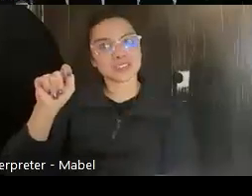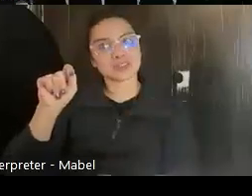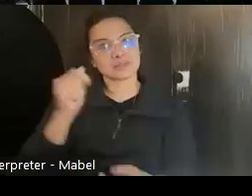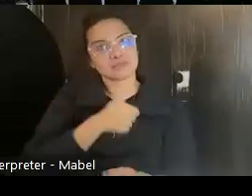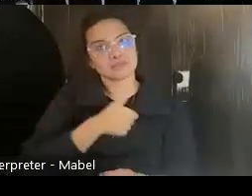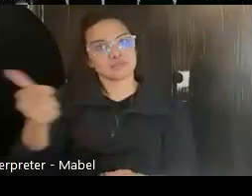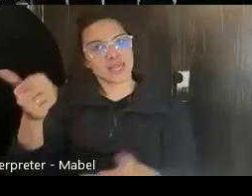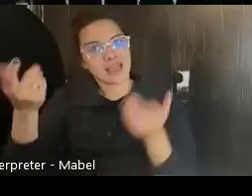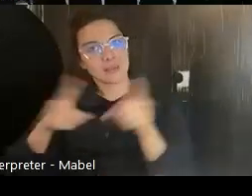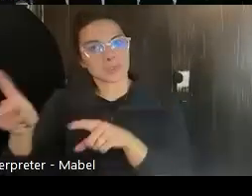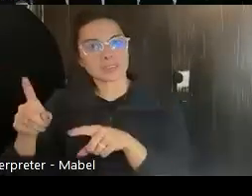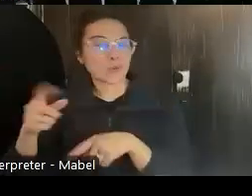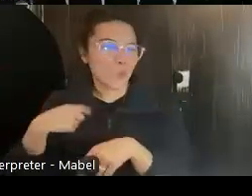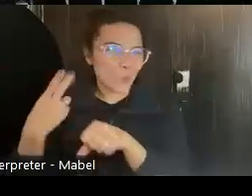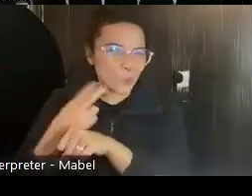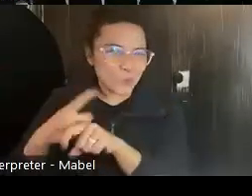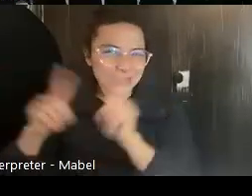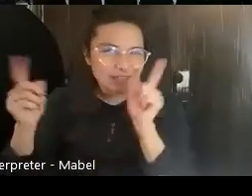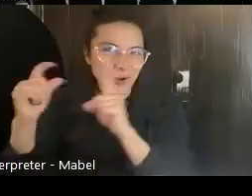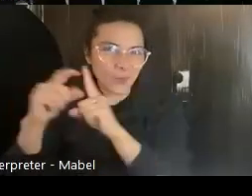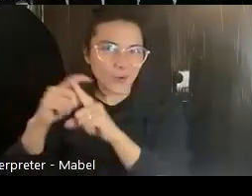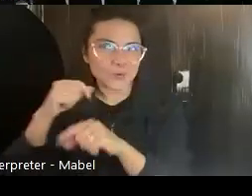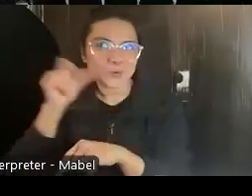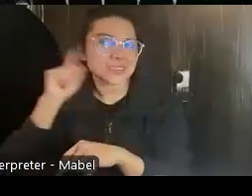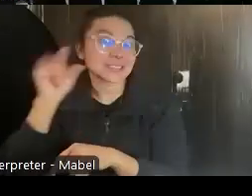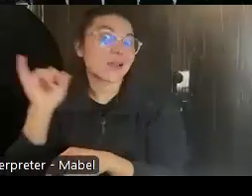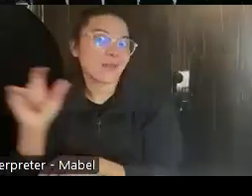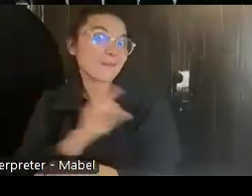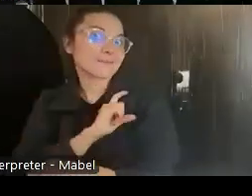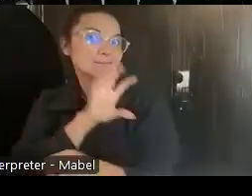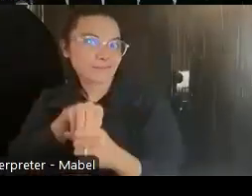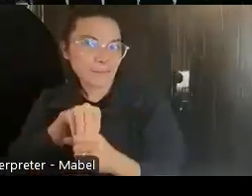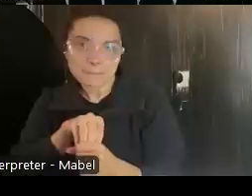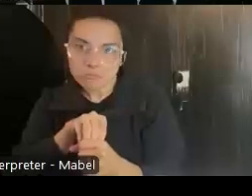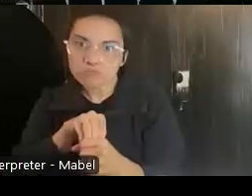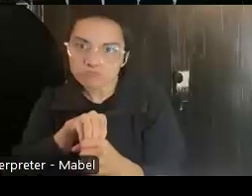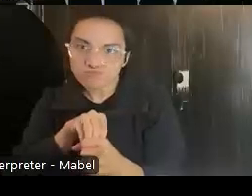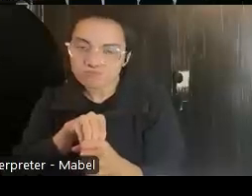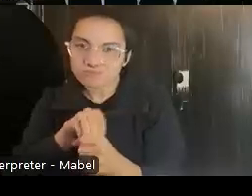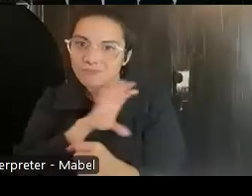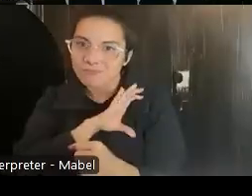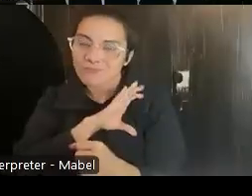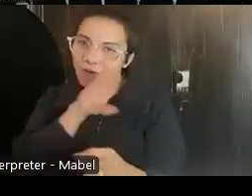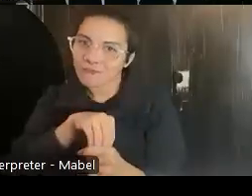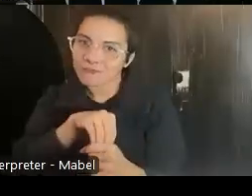law enforcement action uh but it is and uh it is a limitation even if temporary of people's rights